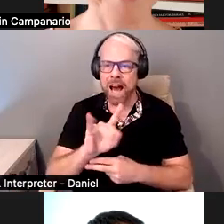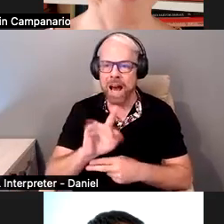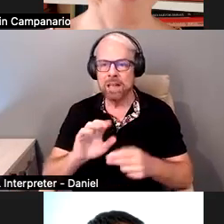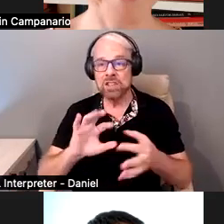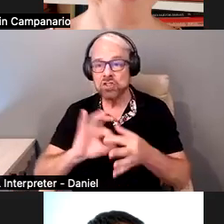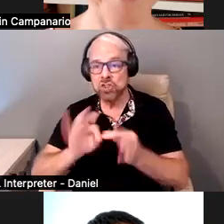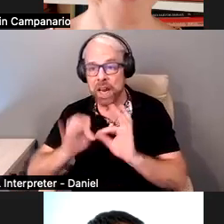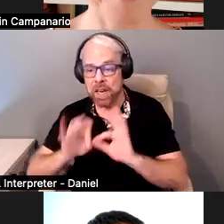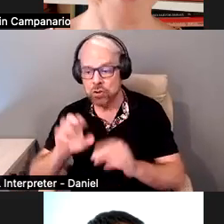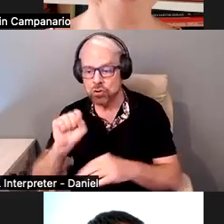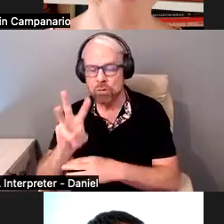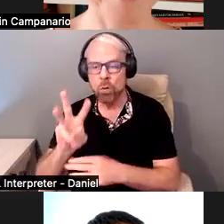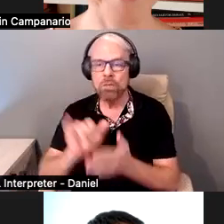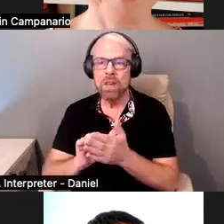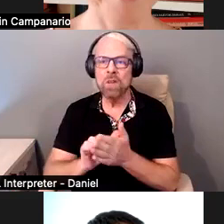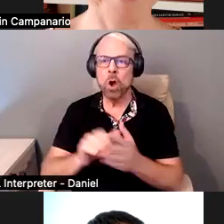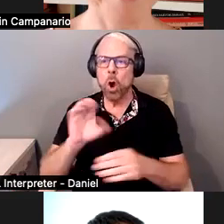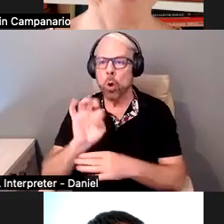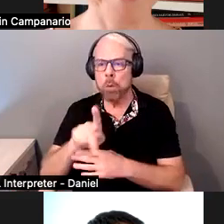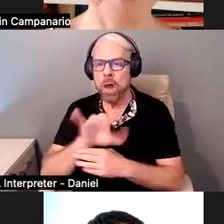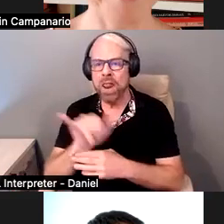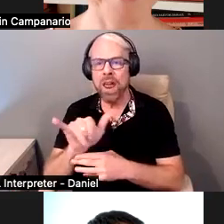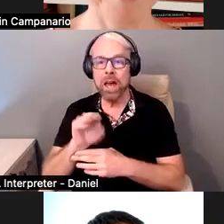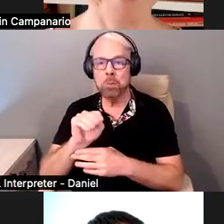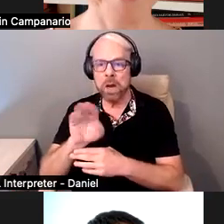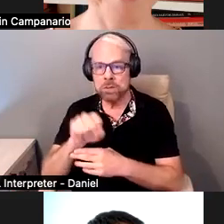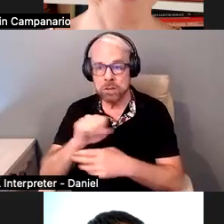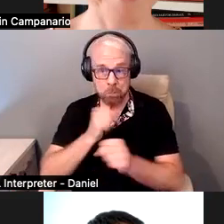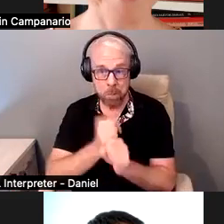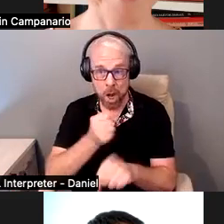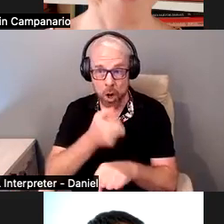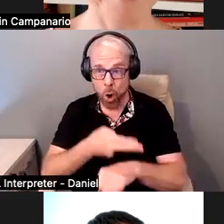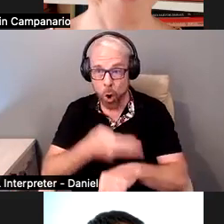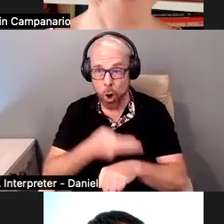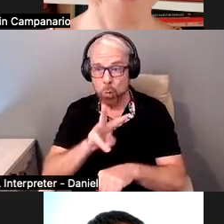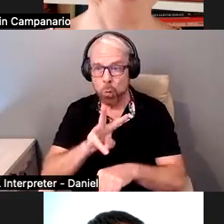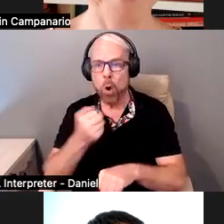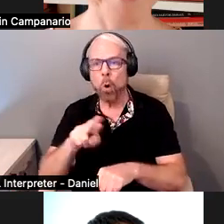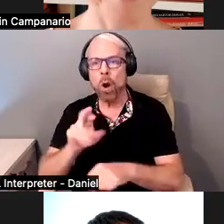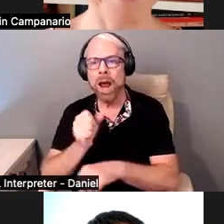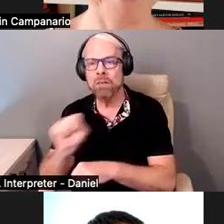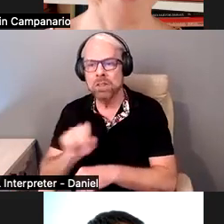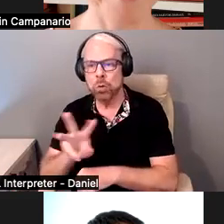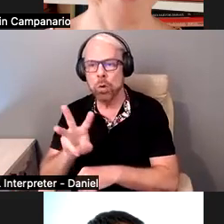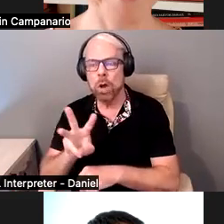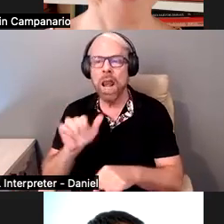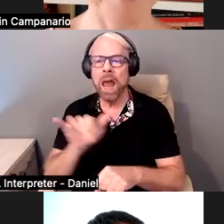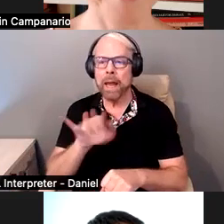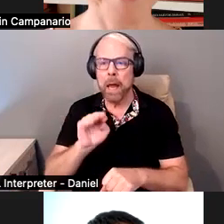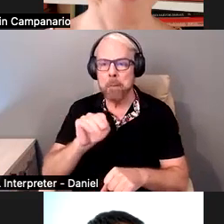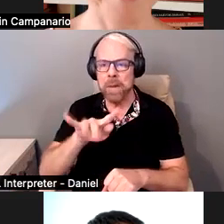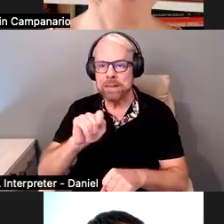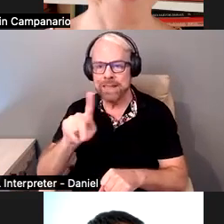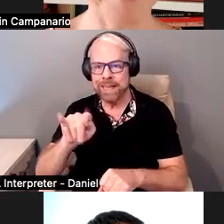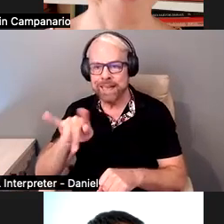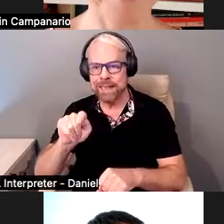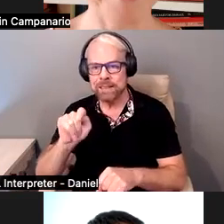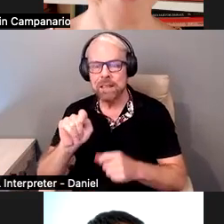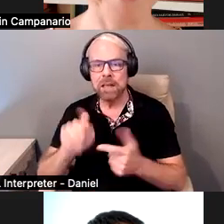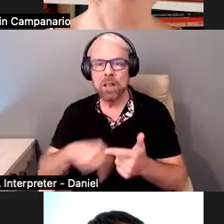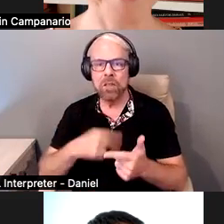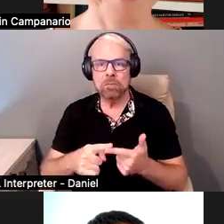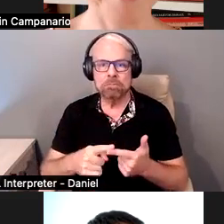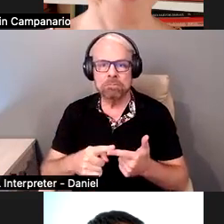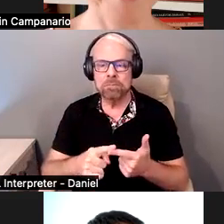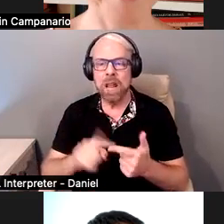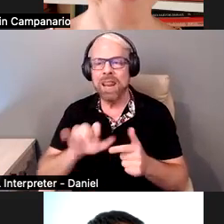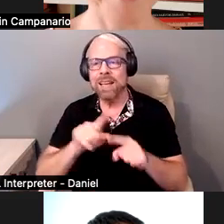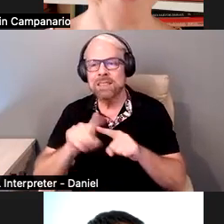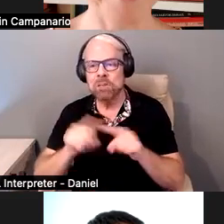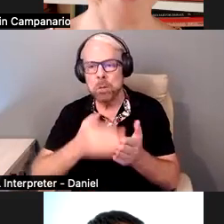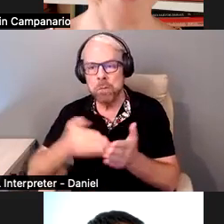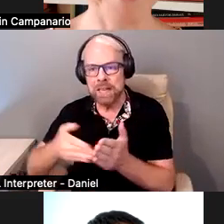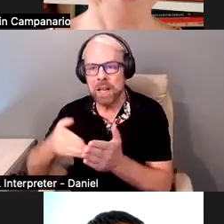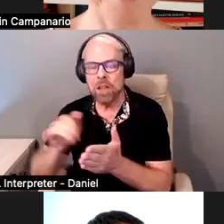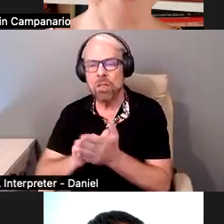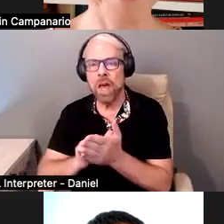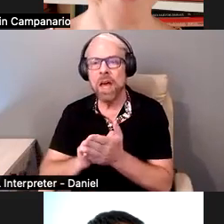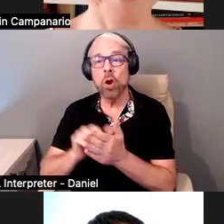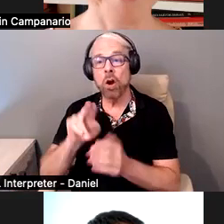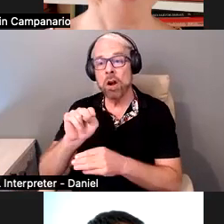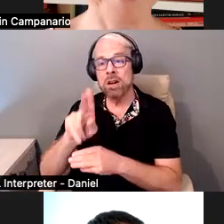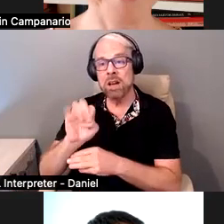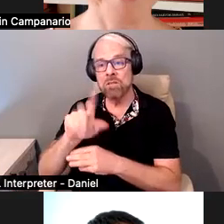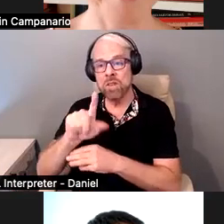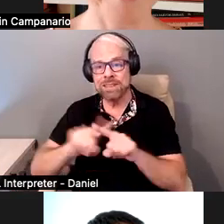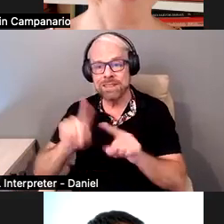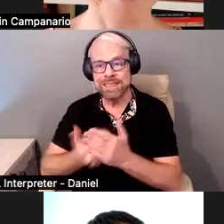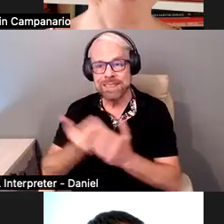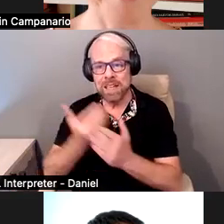a Corporation like Microsoft, they can incorporate pieces that are novel and modern in that space.